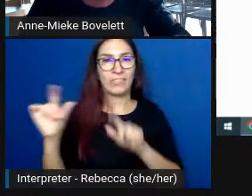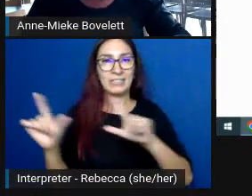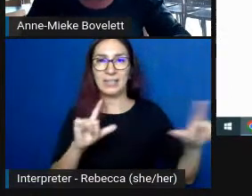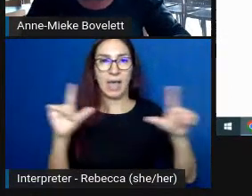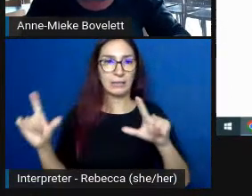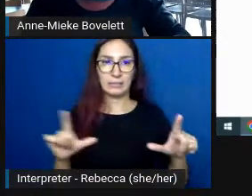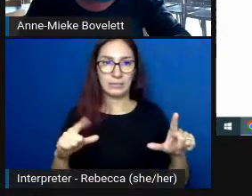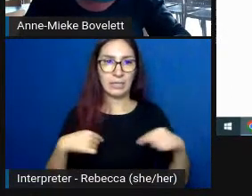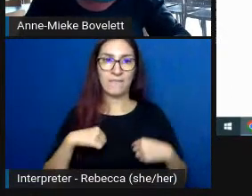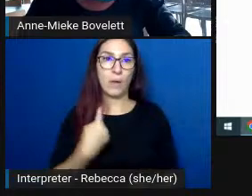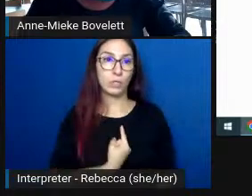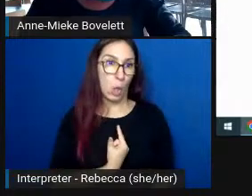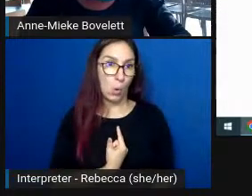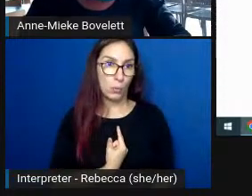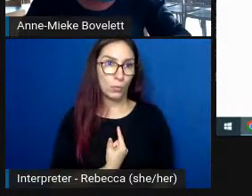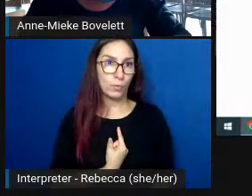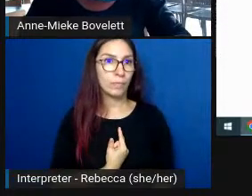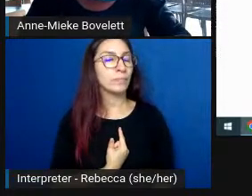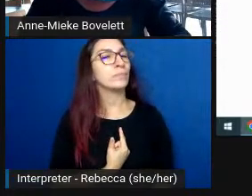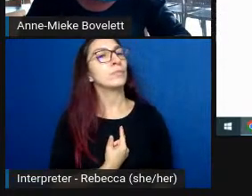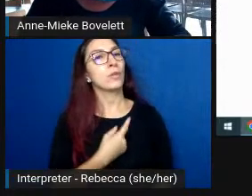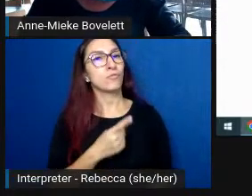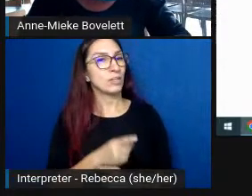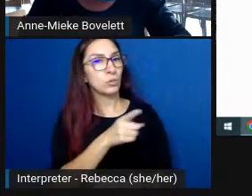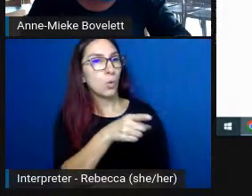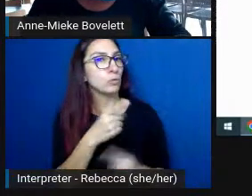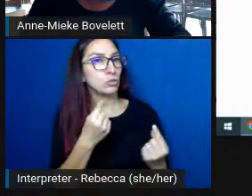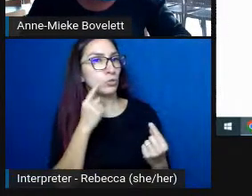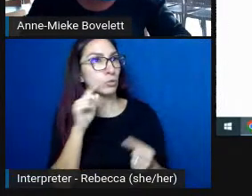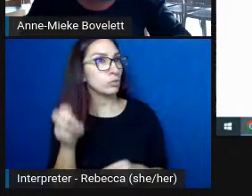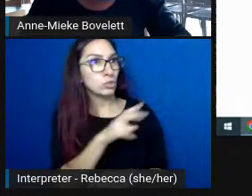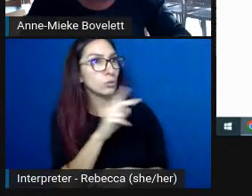Lazar Bulatovic: If I would be on my own, I first I do not think I would be able to disable the slide.